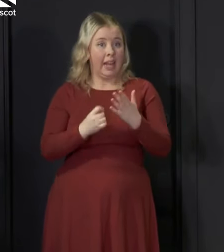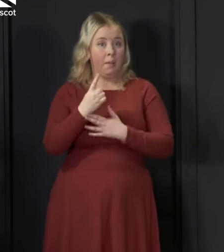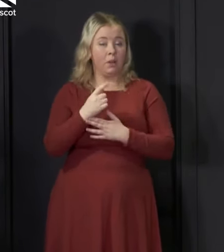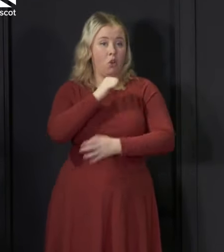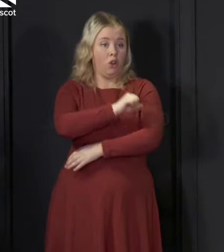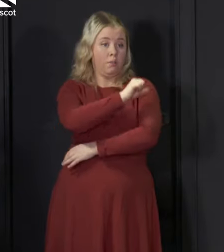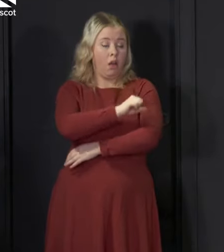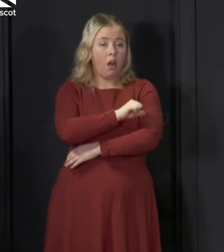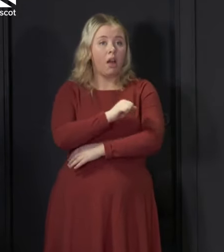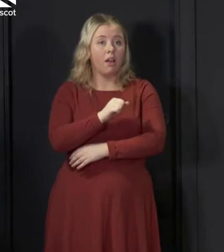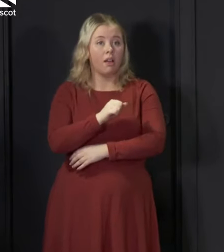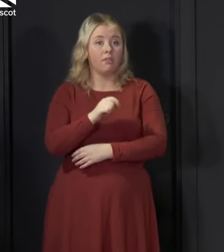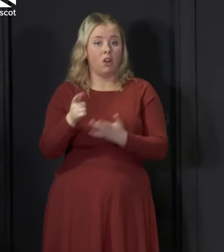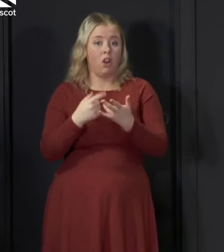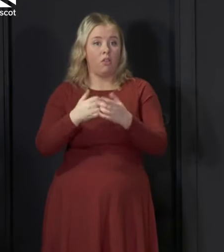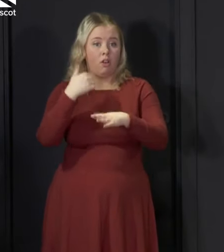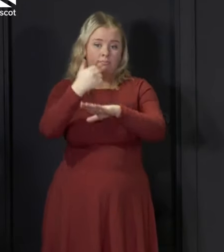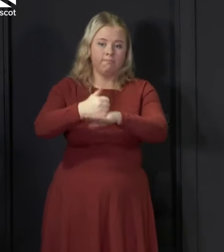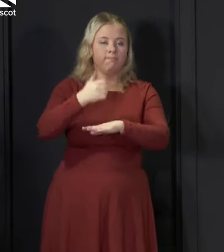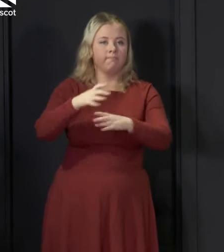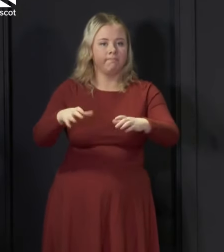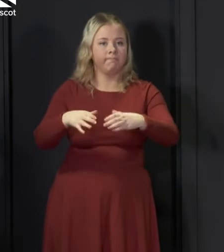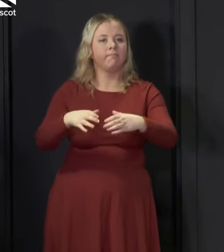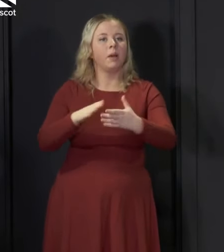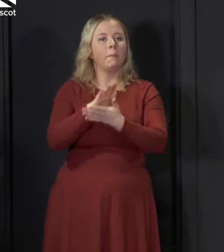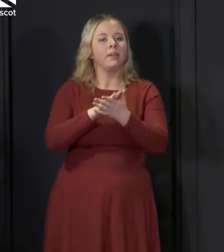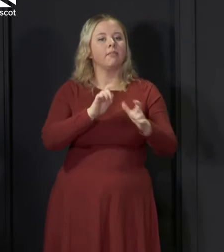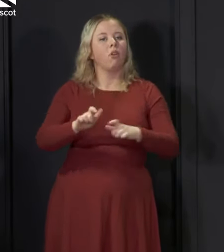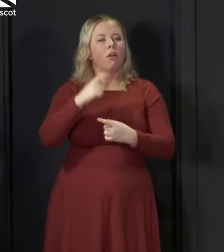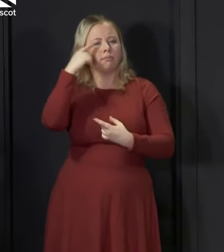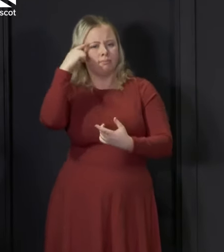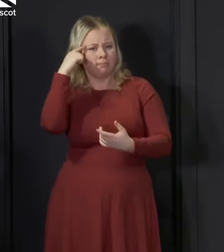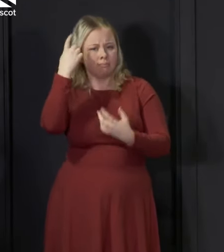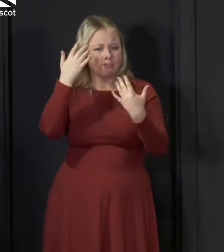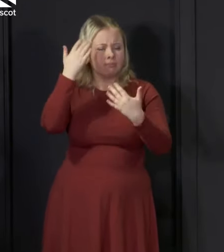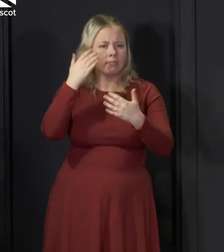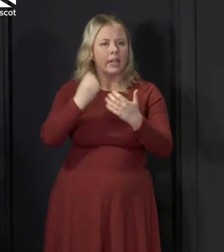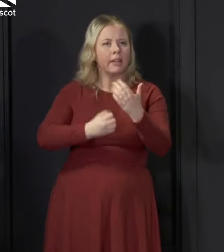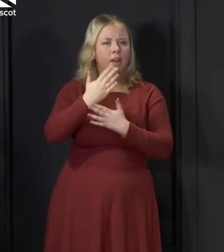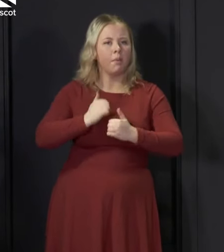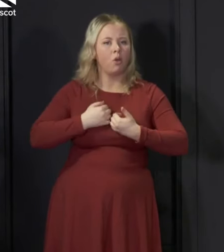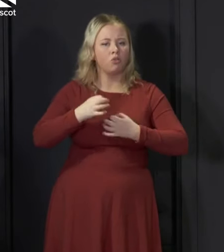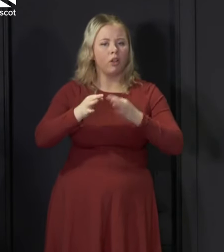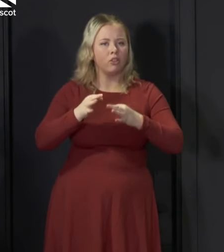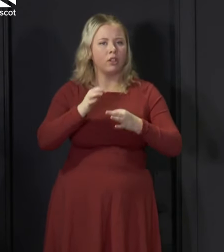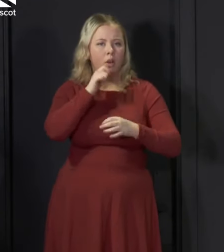example, which is another institutional setting. So we continue to develop our strategy as we go and that will continue to be the case.